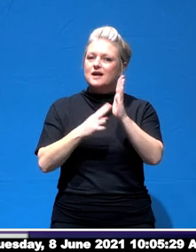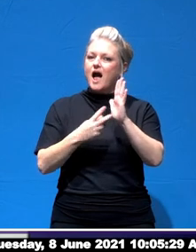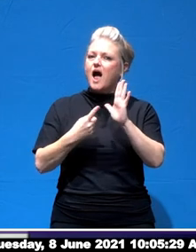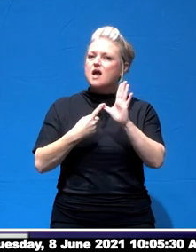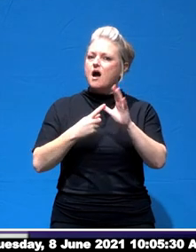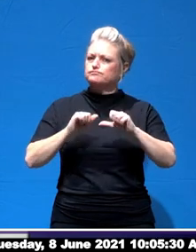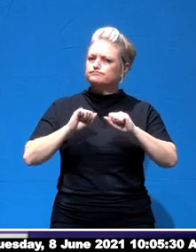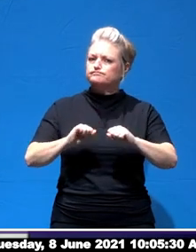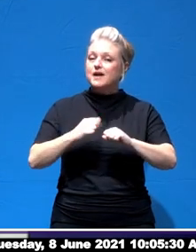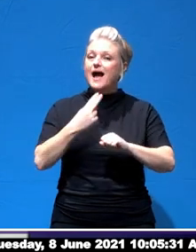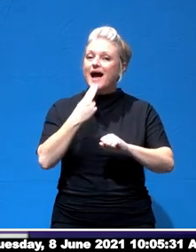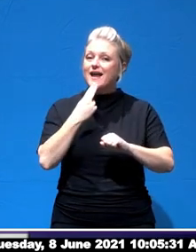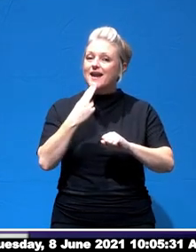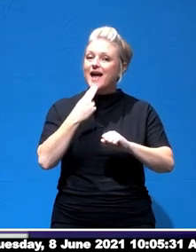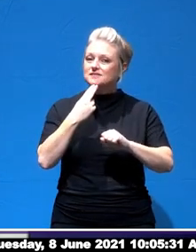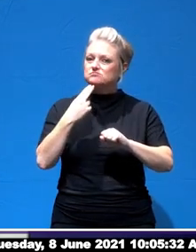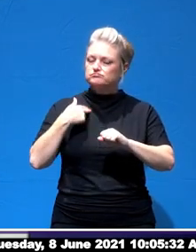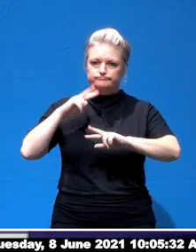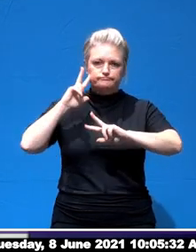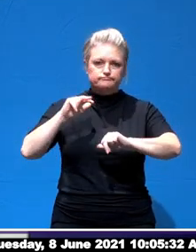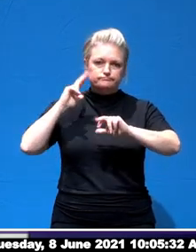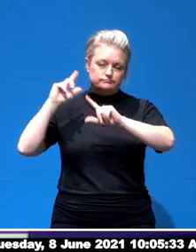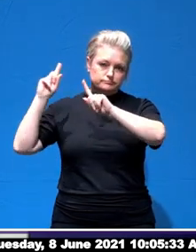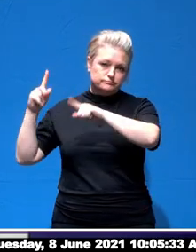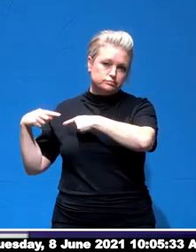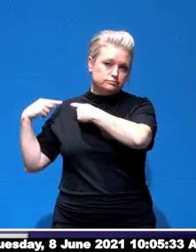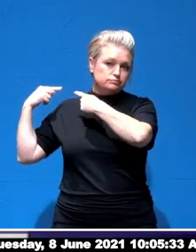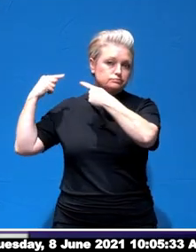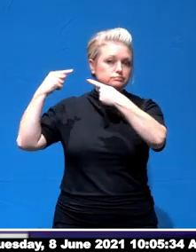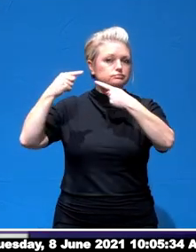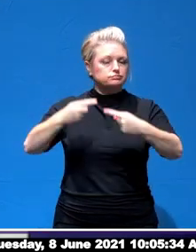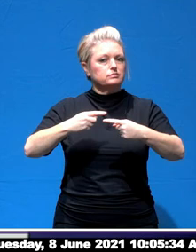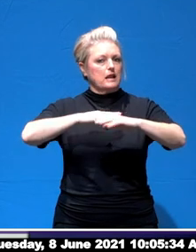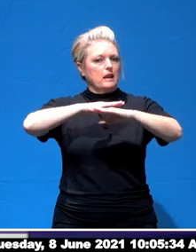custodians of the land on which the Royal Commission is meeting this week